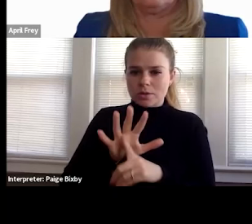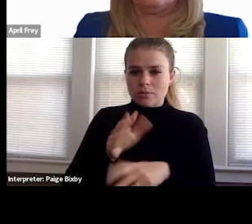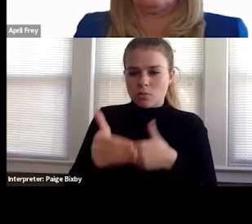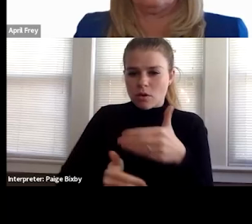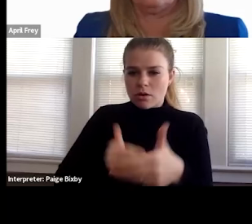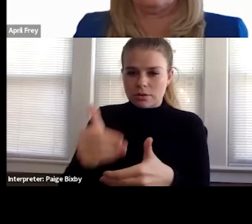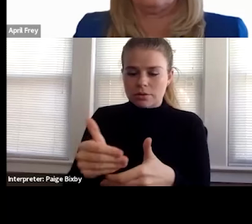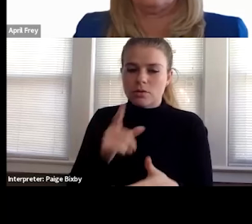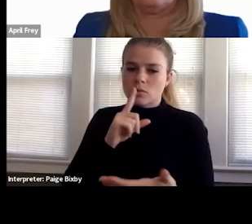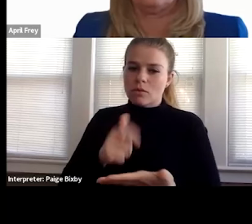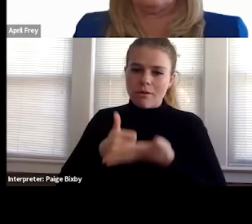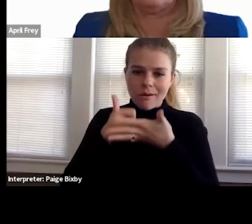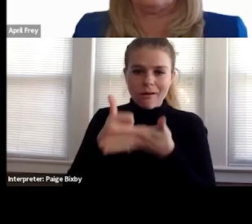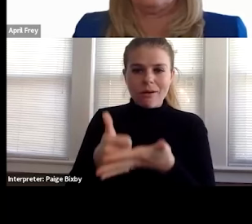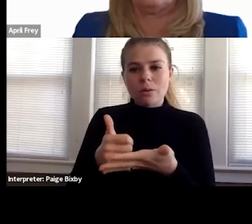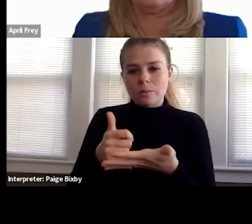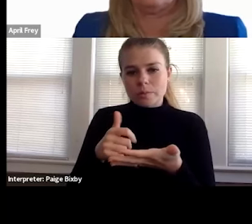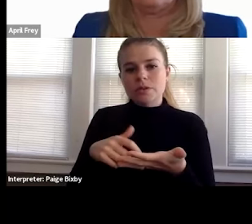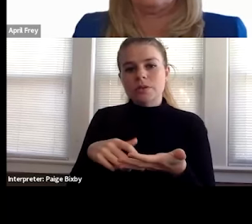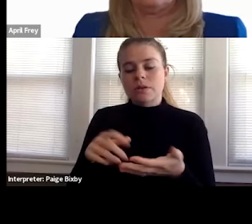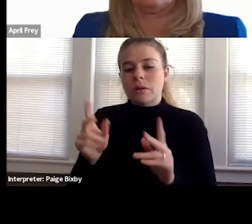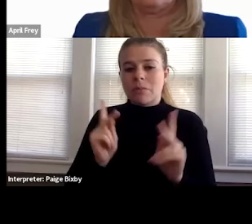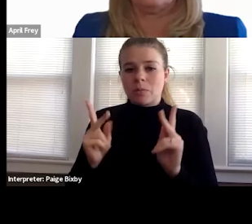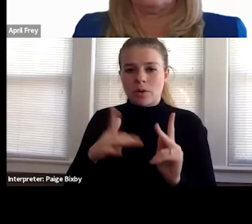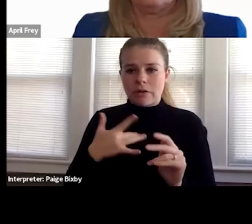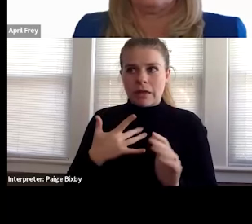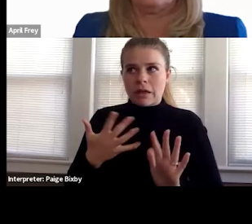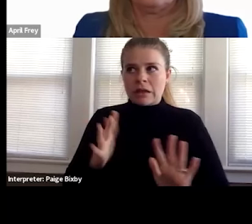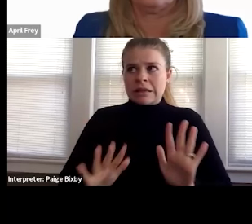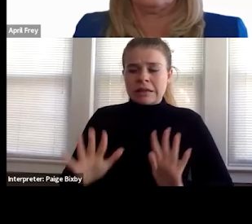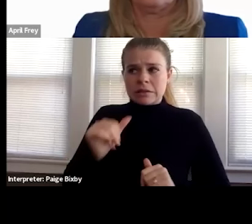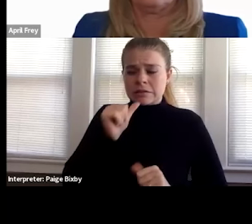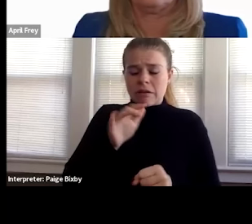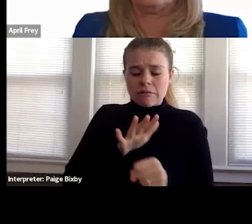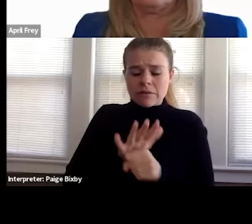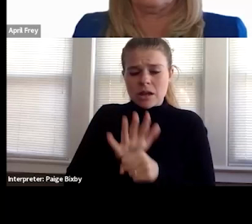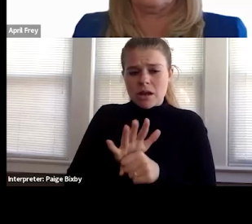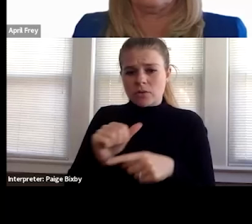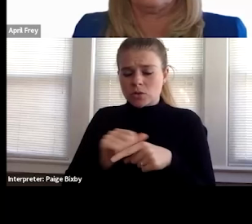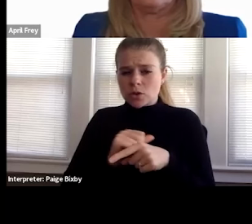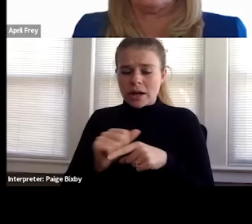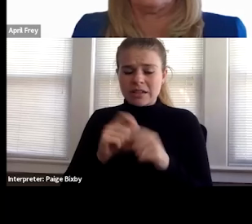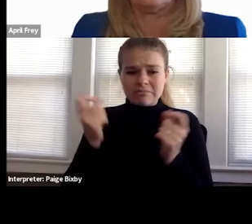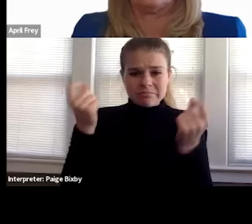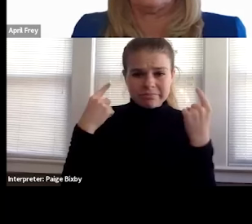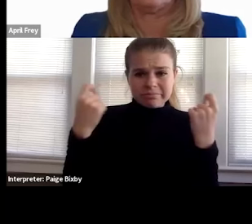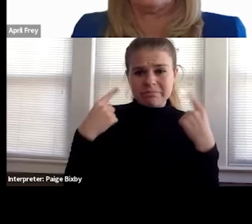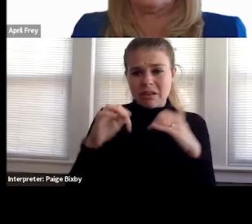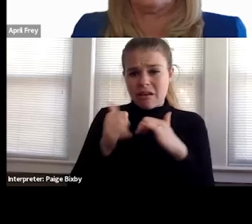that helps those that don't feel like they have adequate training or understanding of substance use and what to look for.